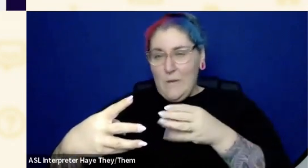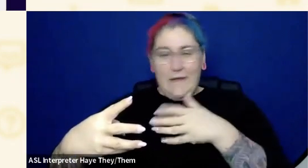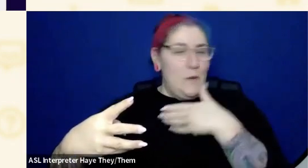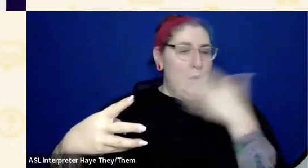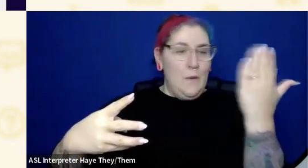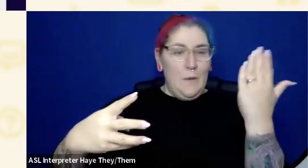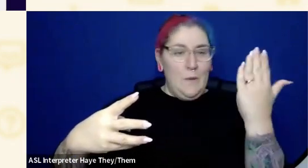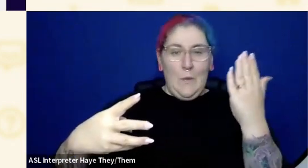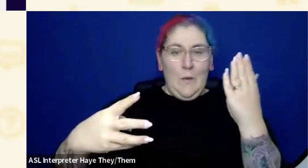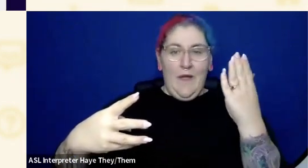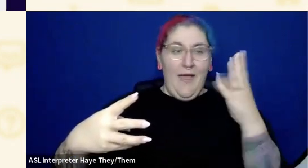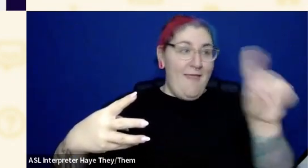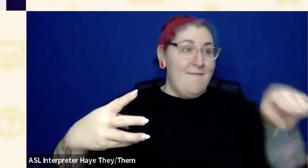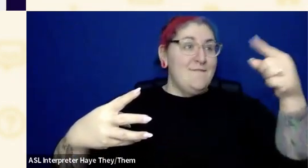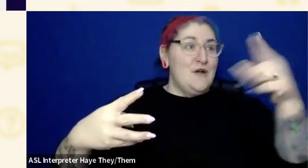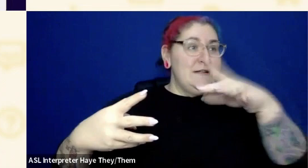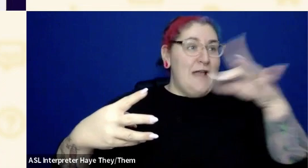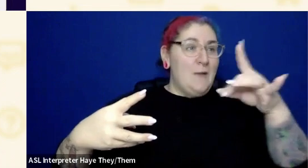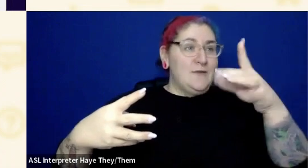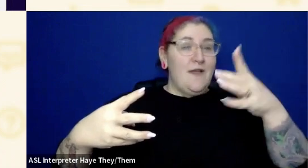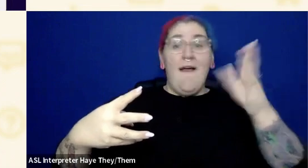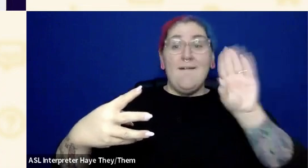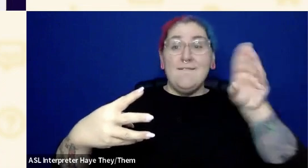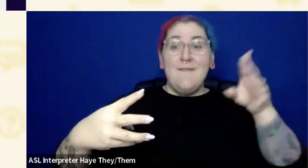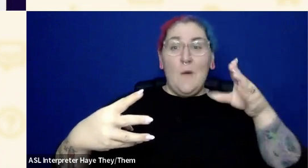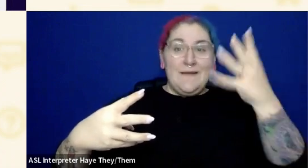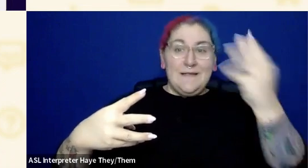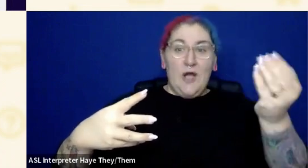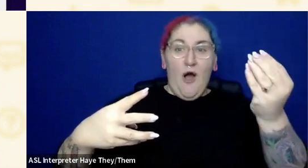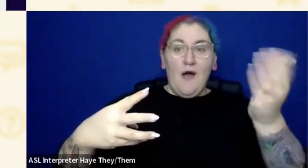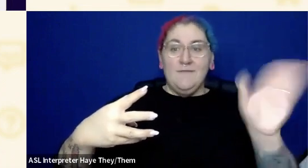It cannot be opened with a keyboard, only with a mouse.